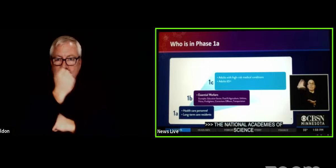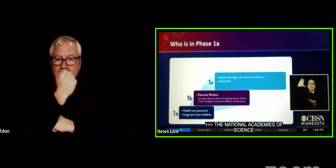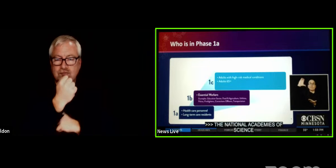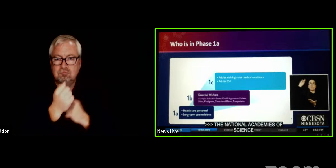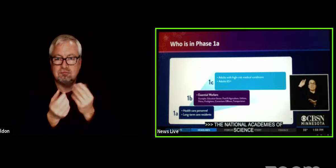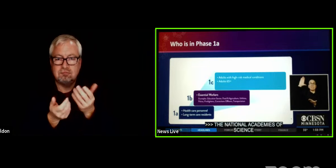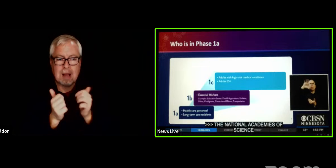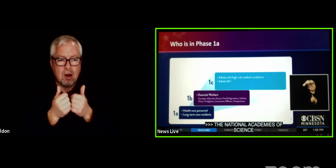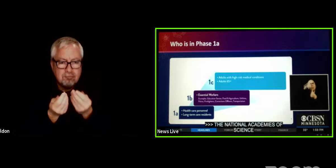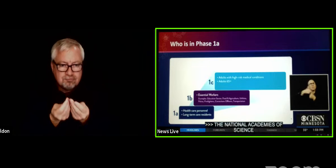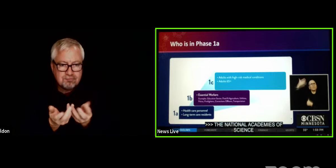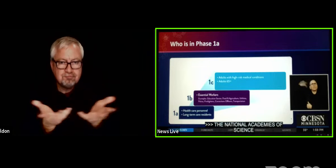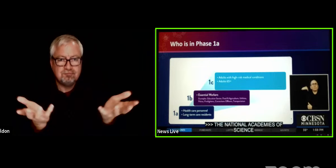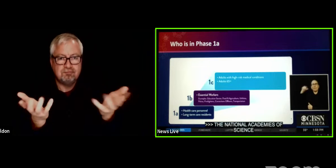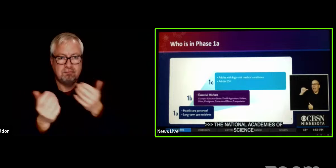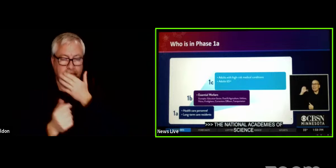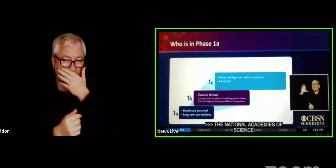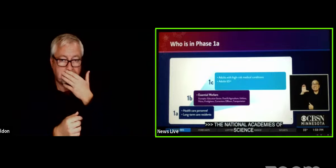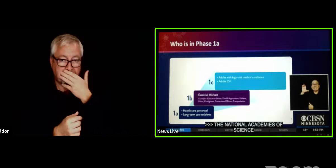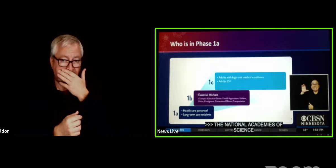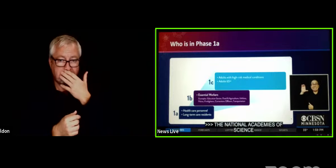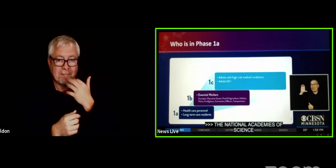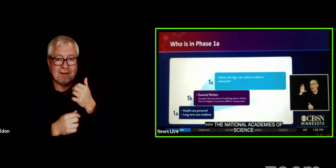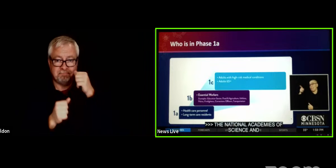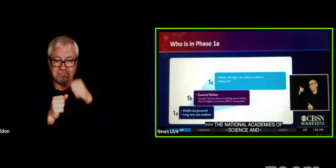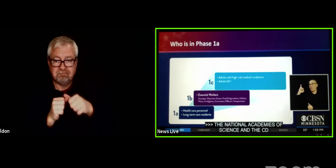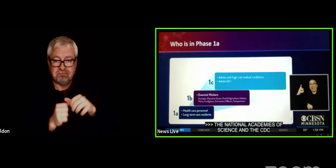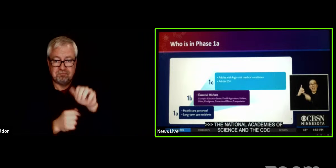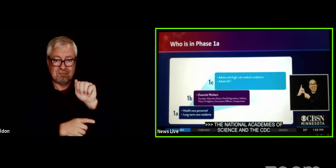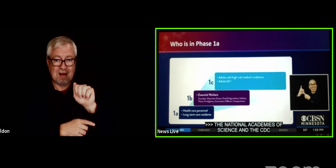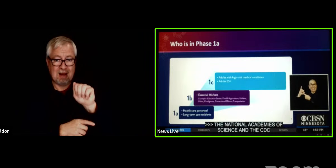COMMITTEE ON IMMATION PRACTICES, PROVIDED MORE SPECIFIC